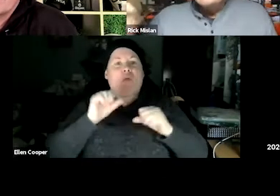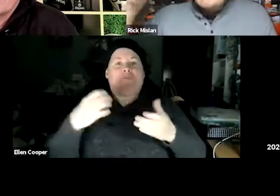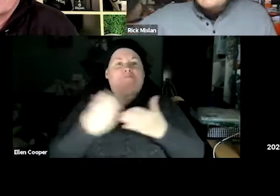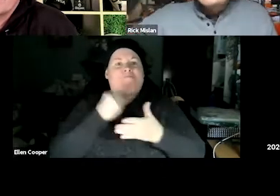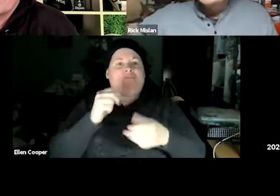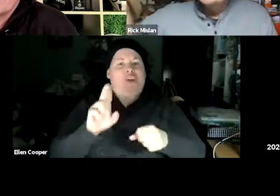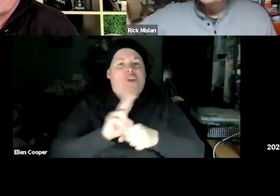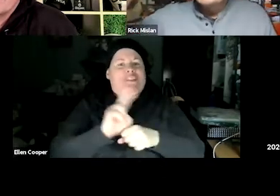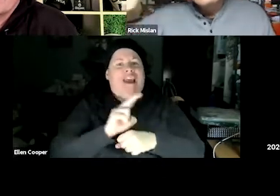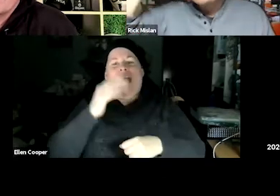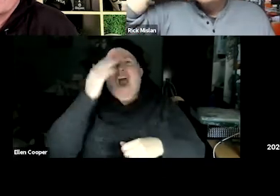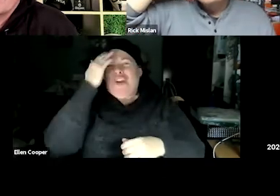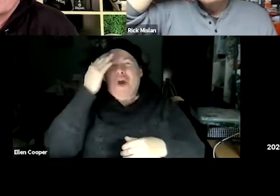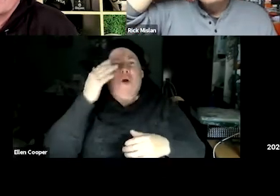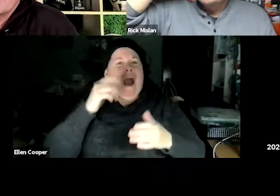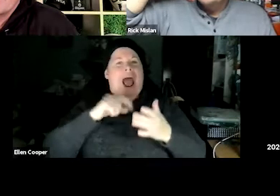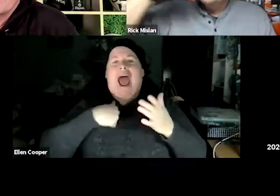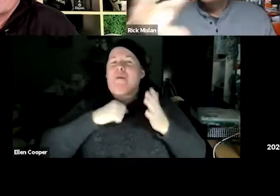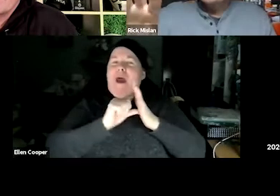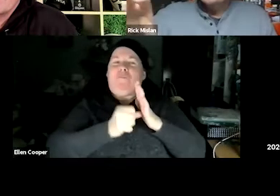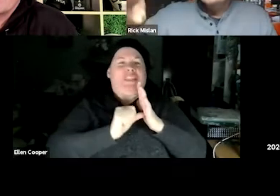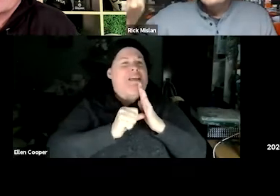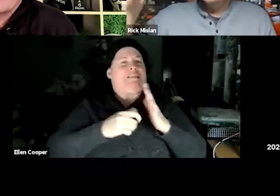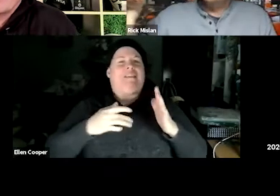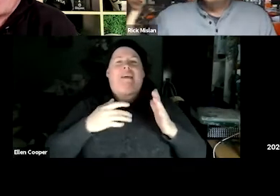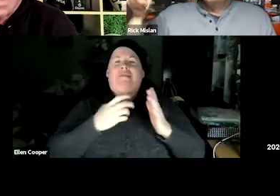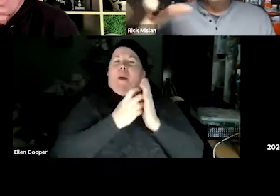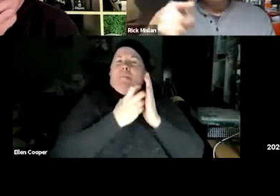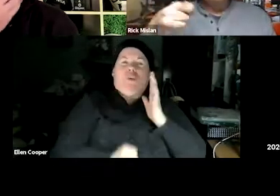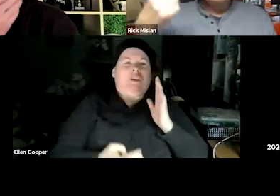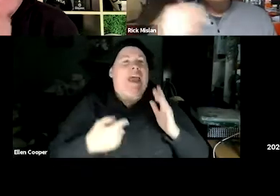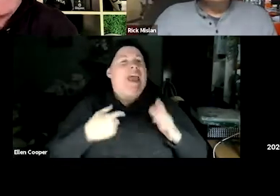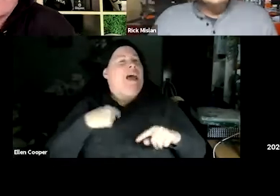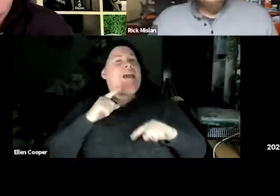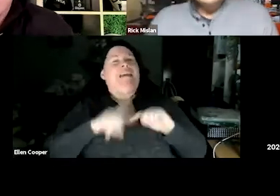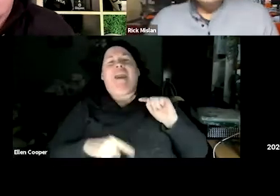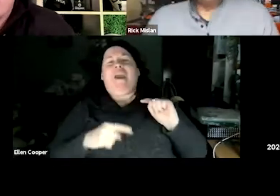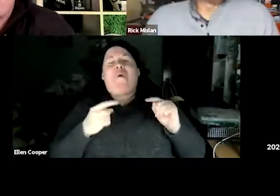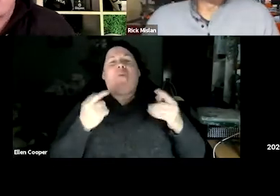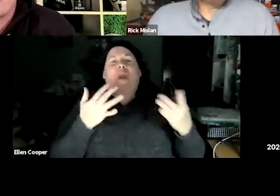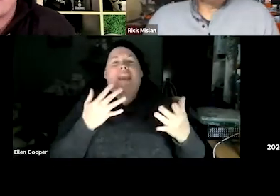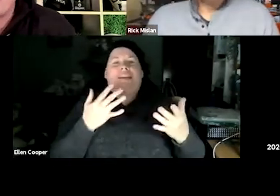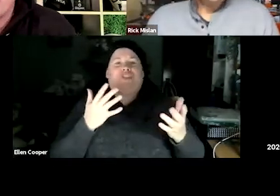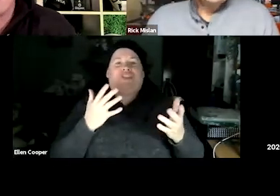on the immersive piece of this, and can't wait to talk more with Allison. Rick Mislan: But I think that that was powerful. And I think it's those things